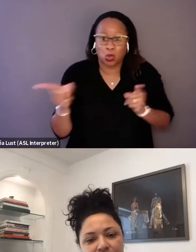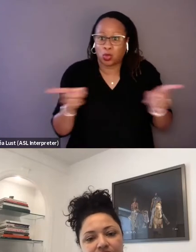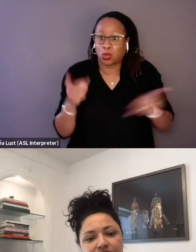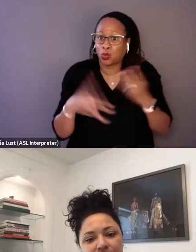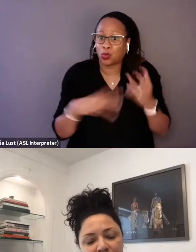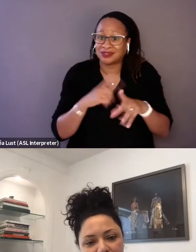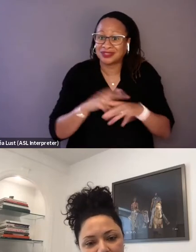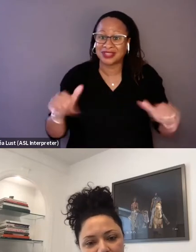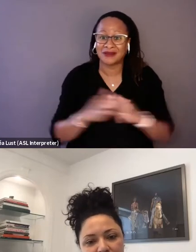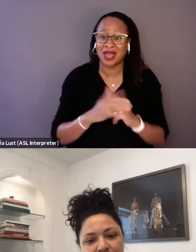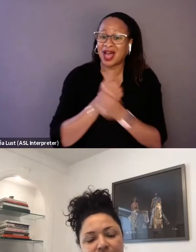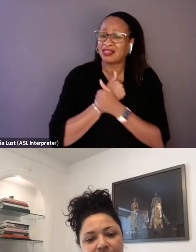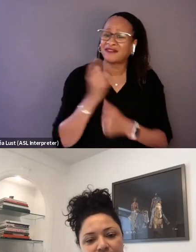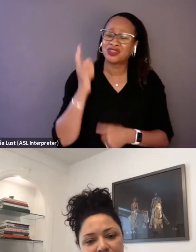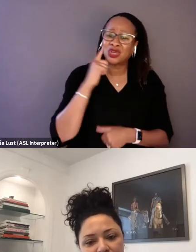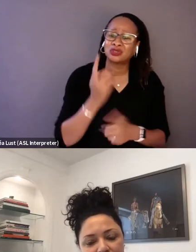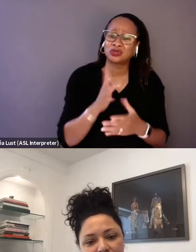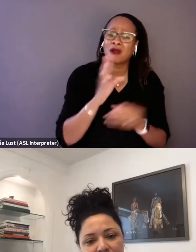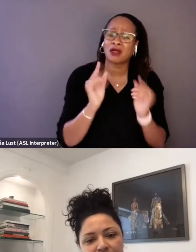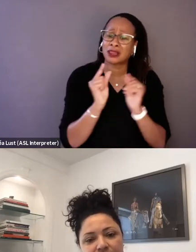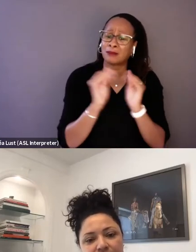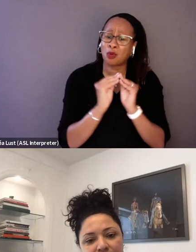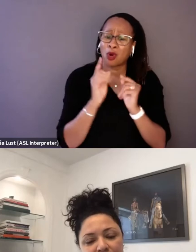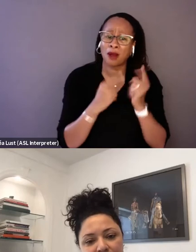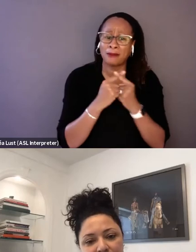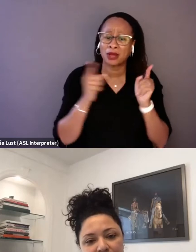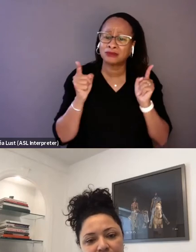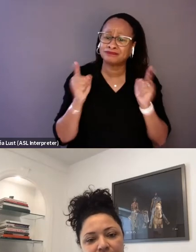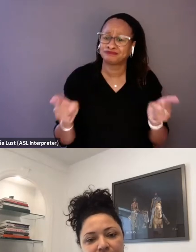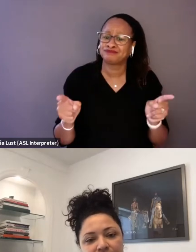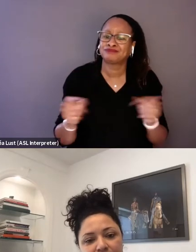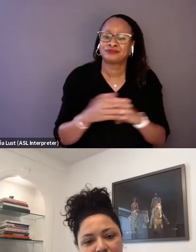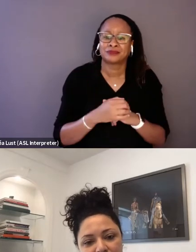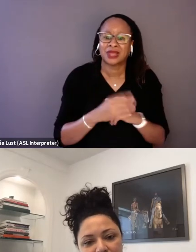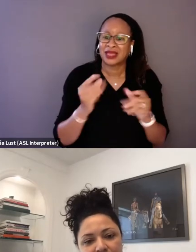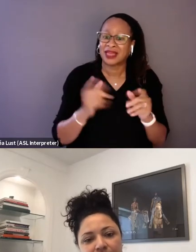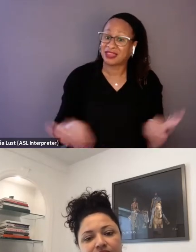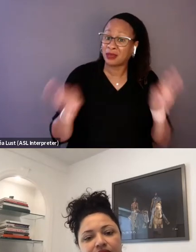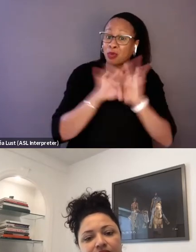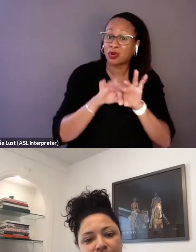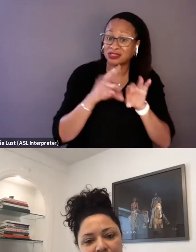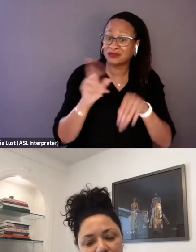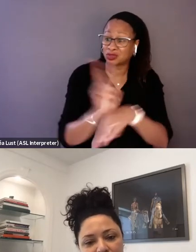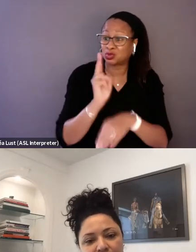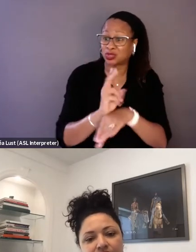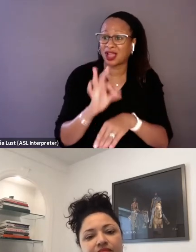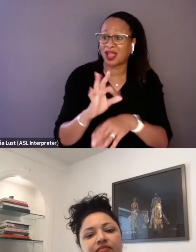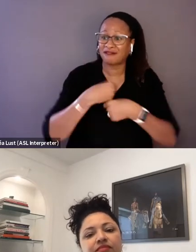I'd love to hear y'all talk a little bit more about the importance or utility of making kind